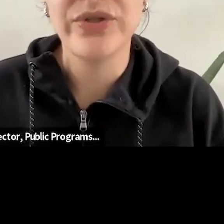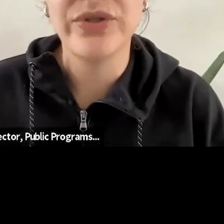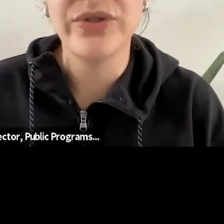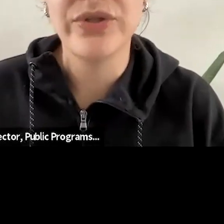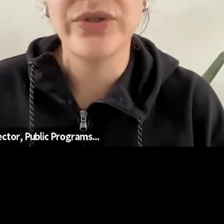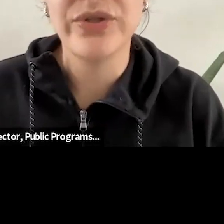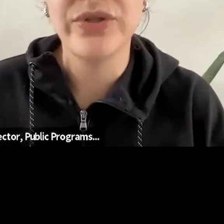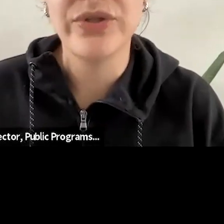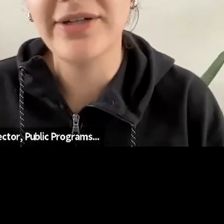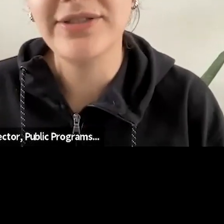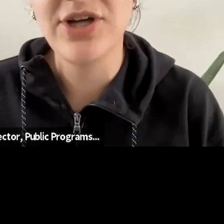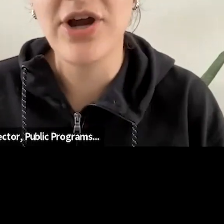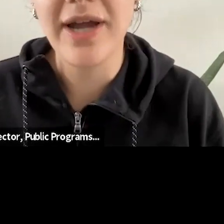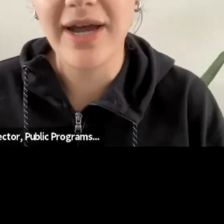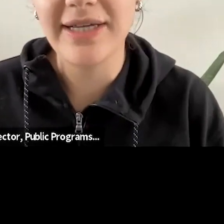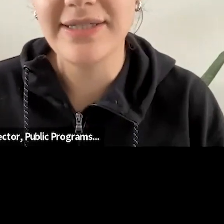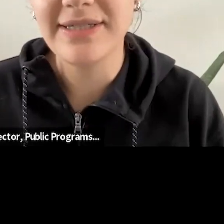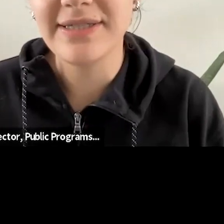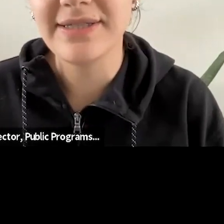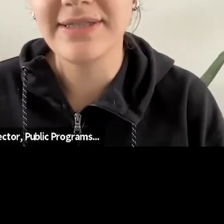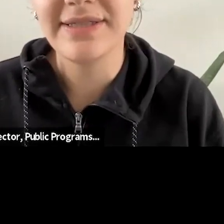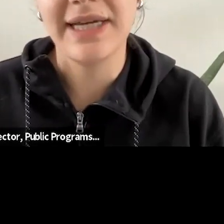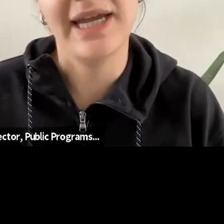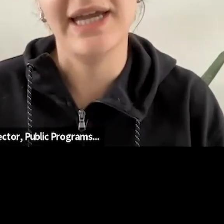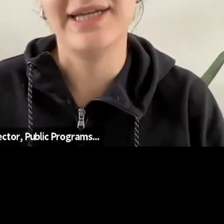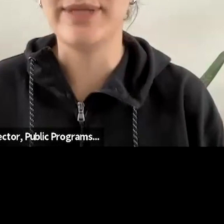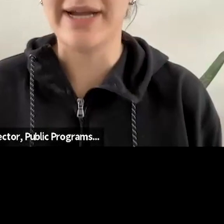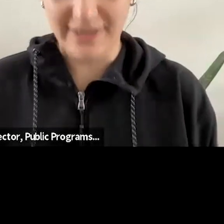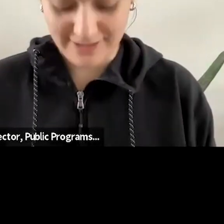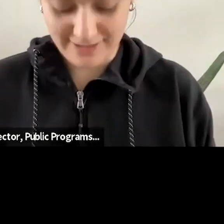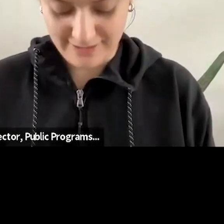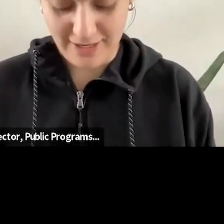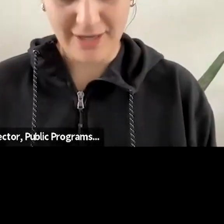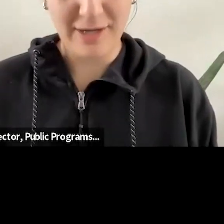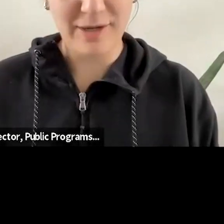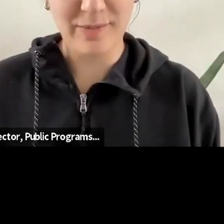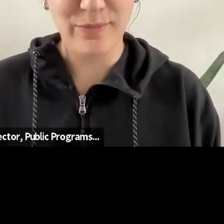with dark, curly hair, dark eyes, and a black pullover.